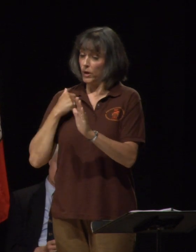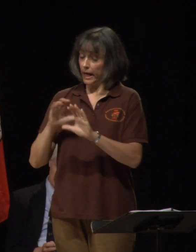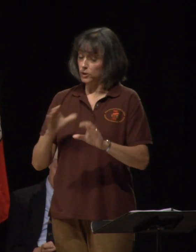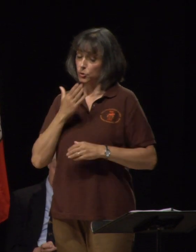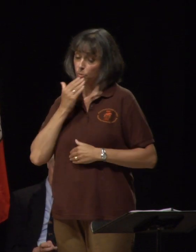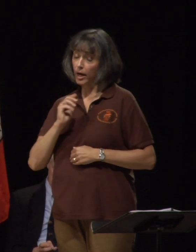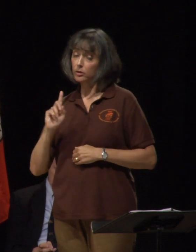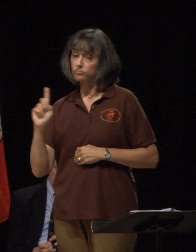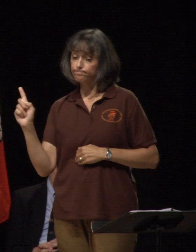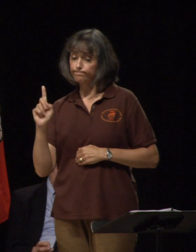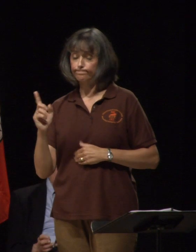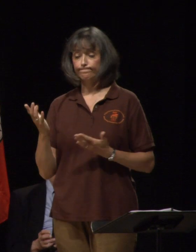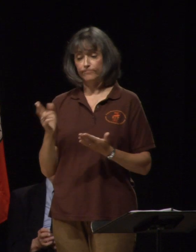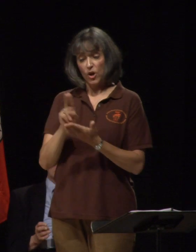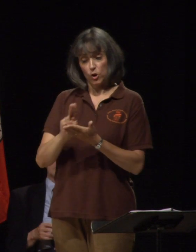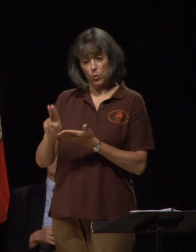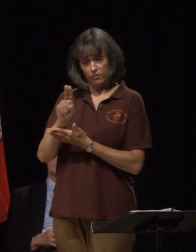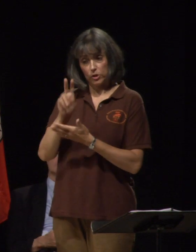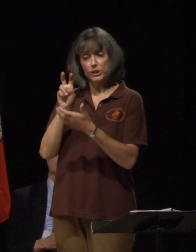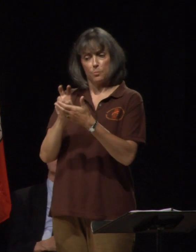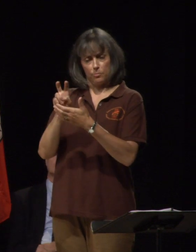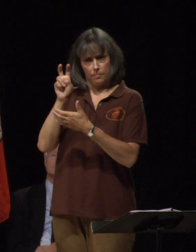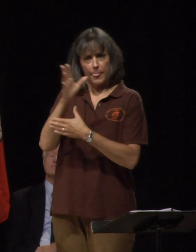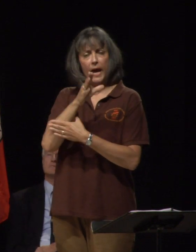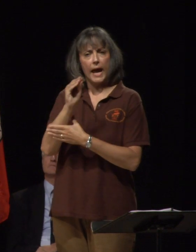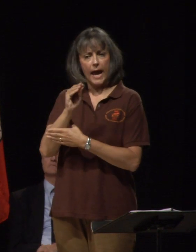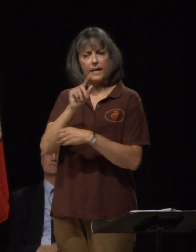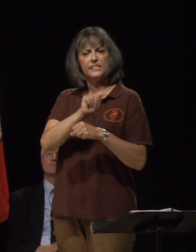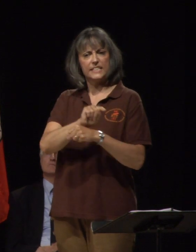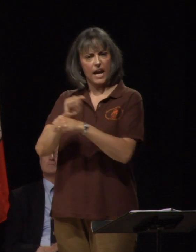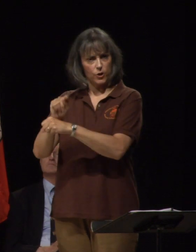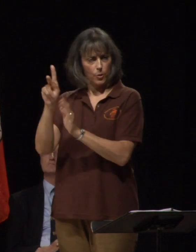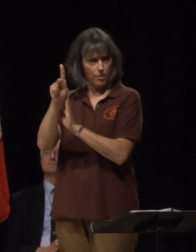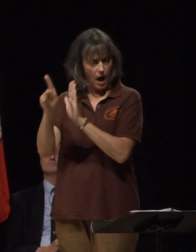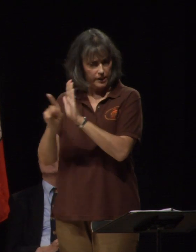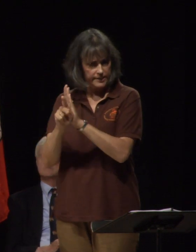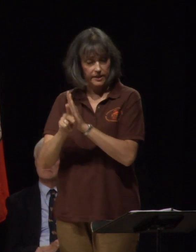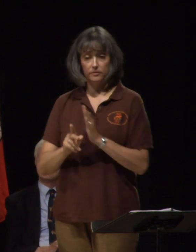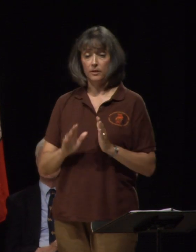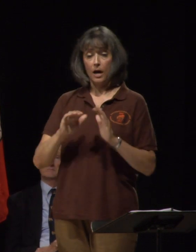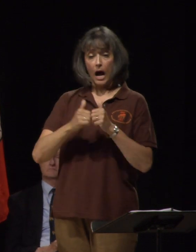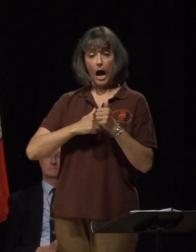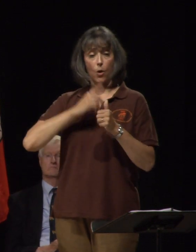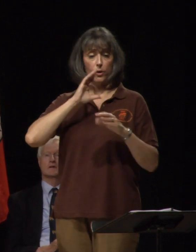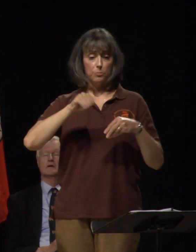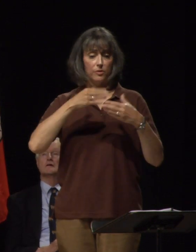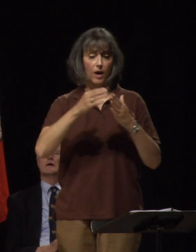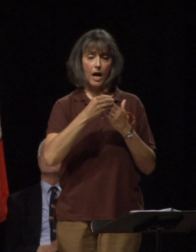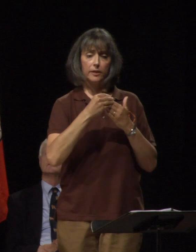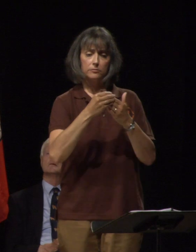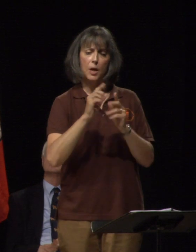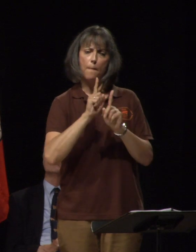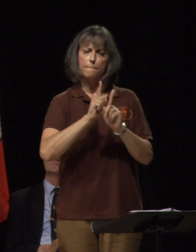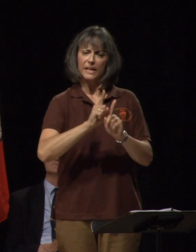UNIVERSITY PROMOTION AND TENURE POLICY, MENTORING OUR TENURED FACULTY, AND FINDING MORE WAYS